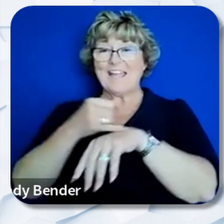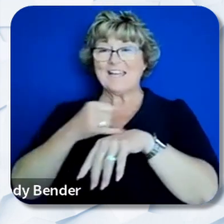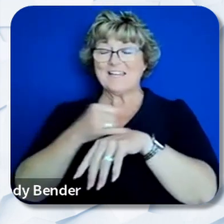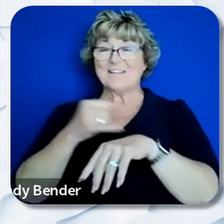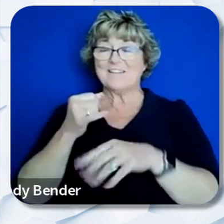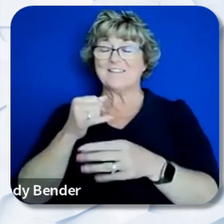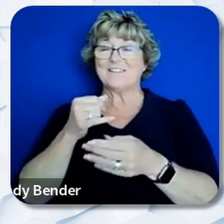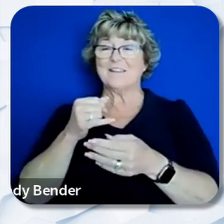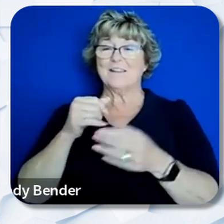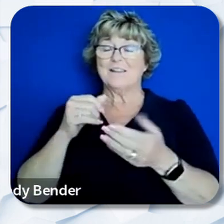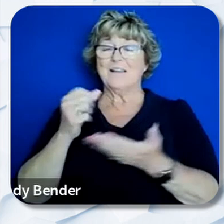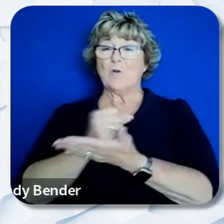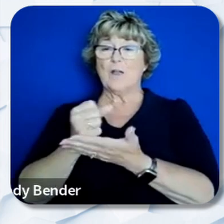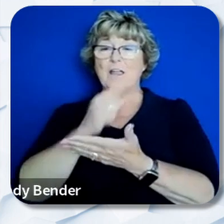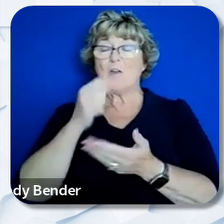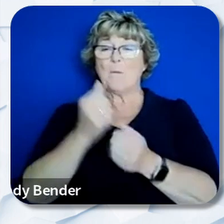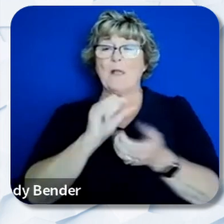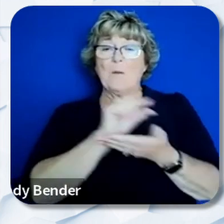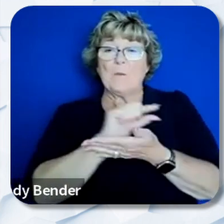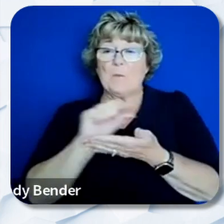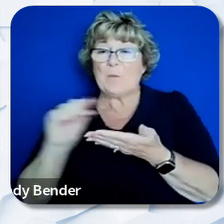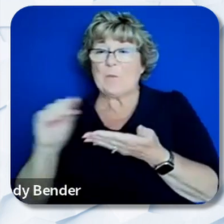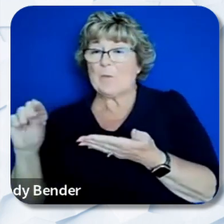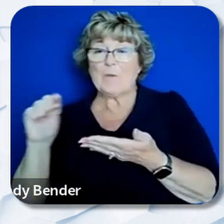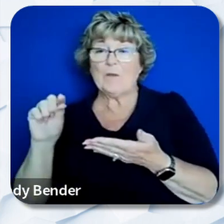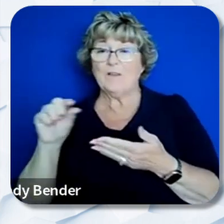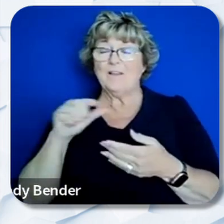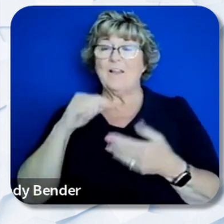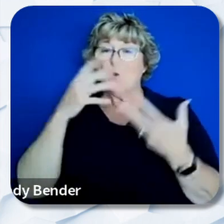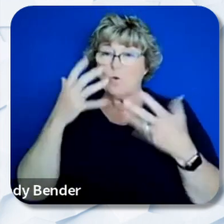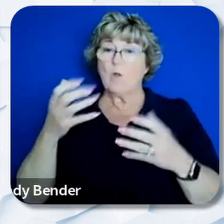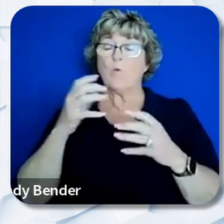them. We don't want to create 10 mini plans. What we want districts to do instead and think